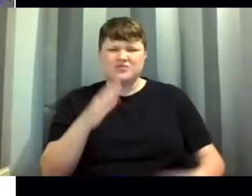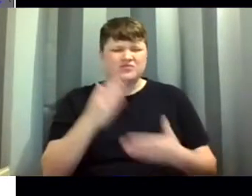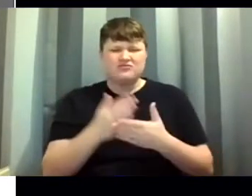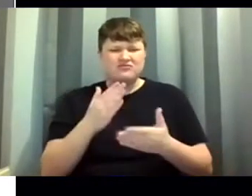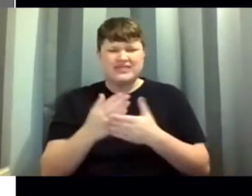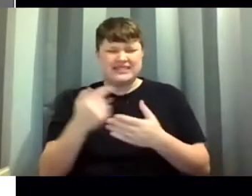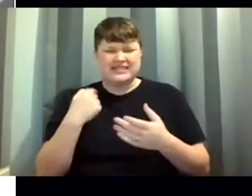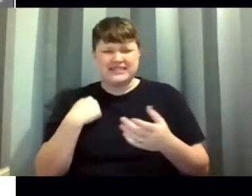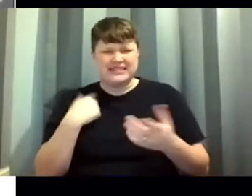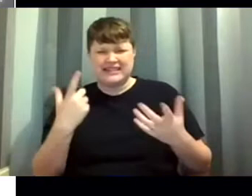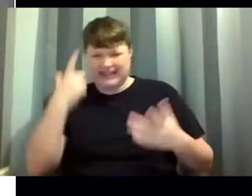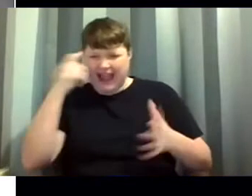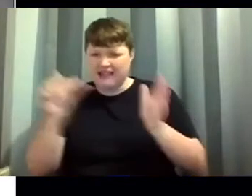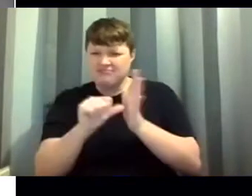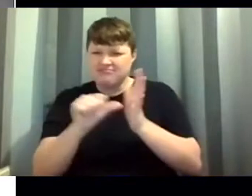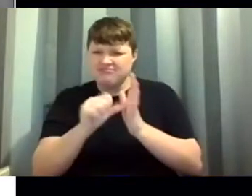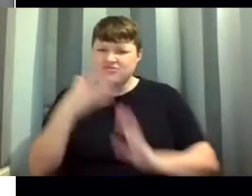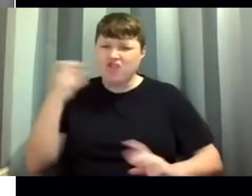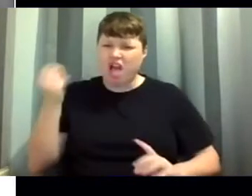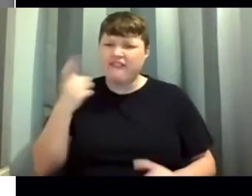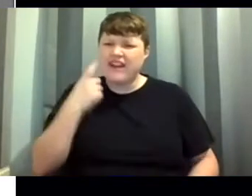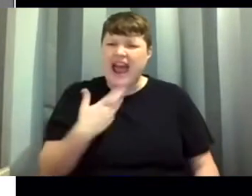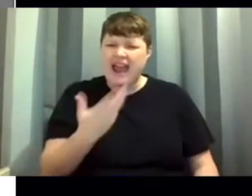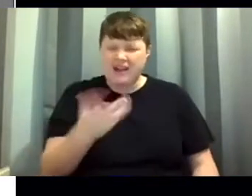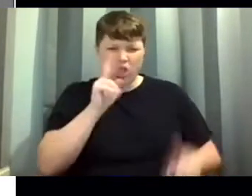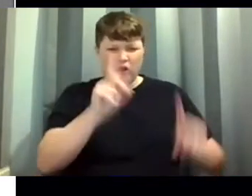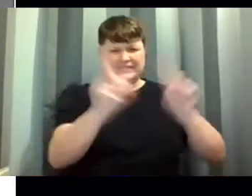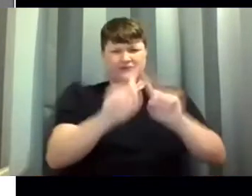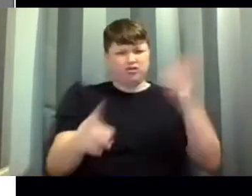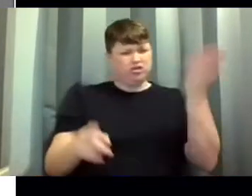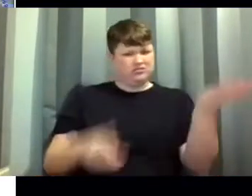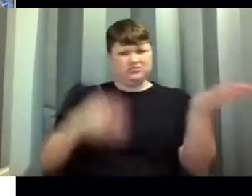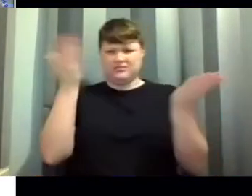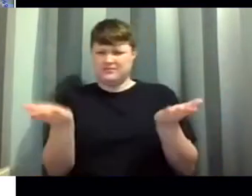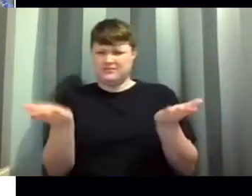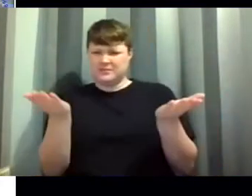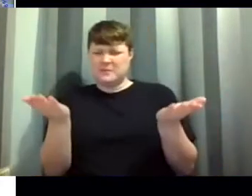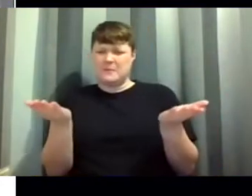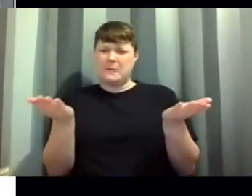because we can just look through the differences between this model version and this model version and